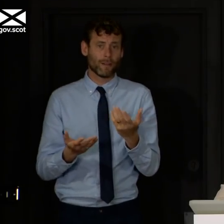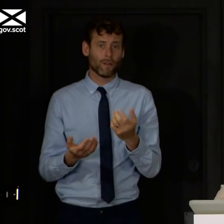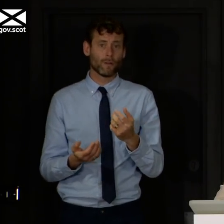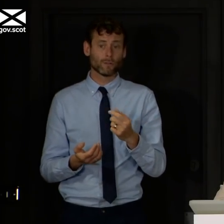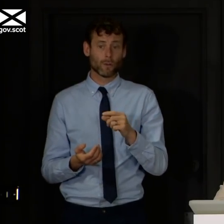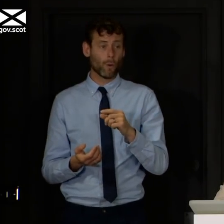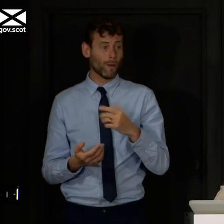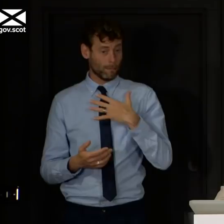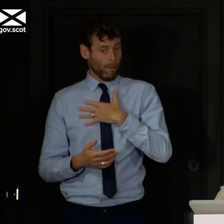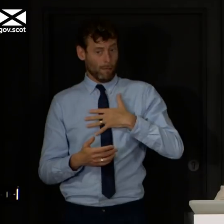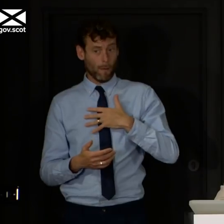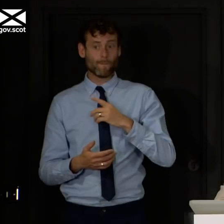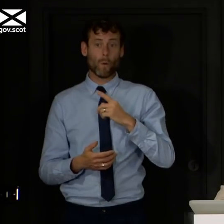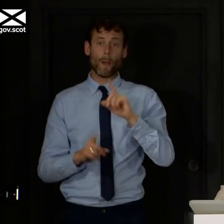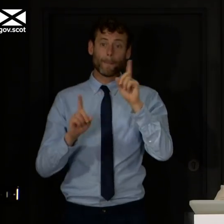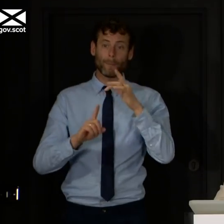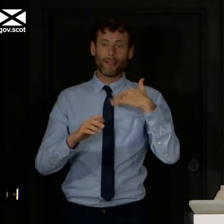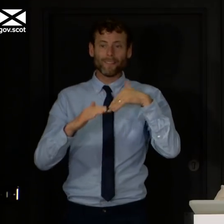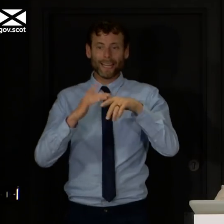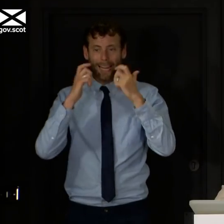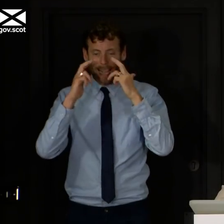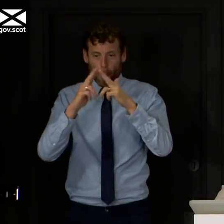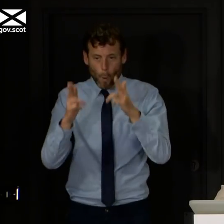care homes, those working in care homes and of course the relatives of those who have